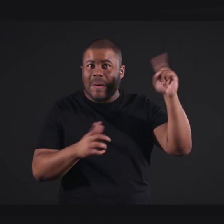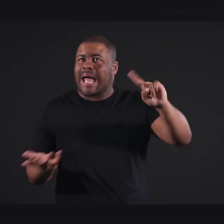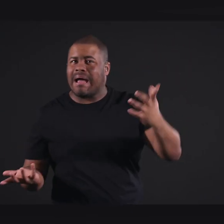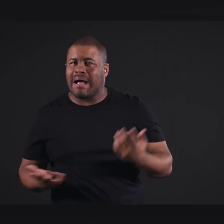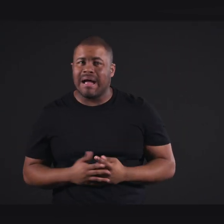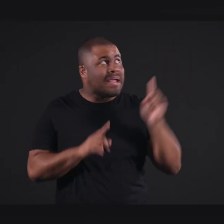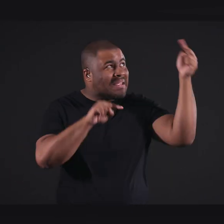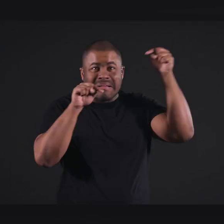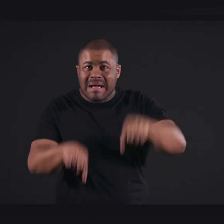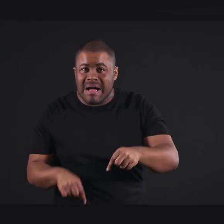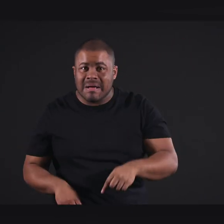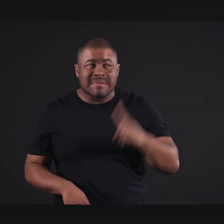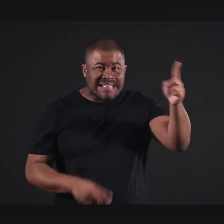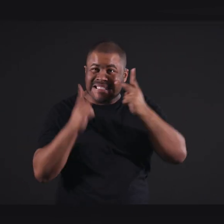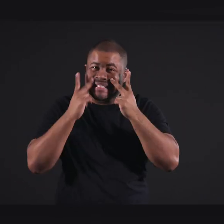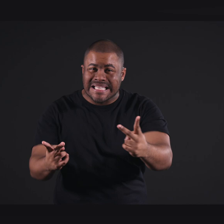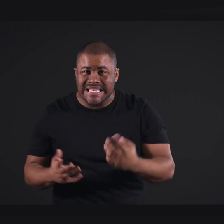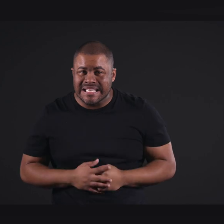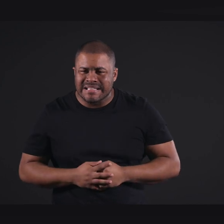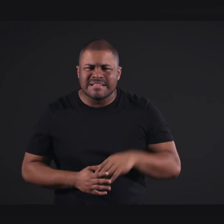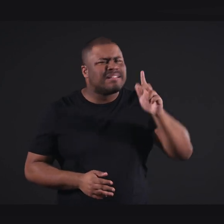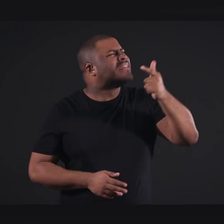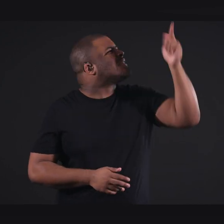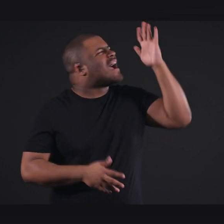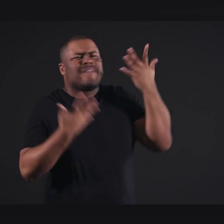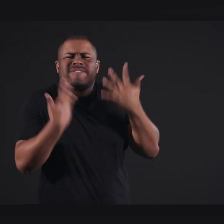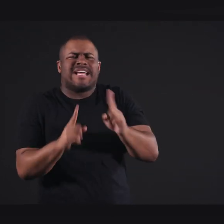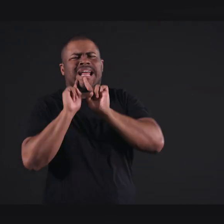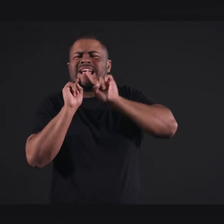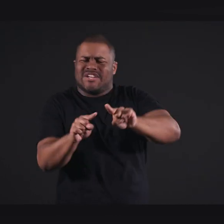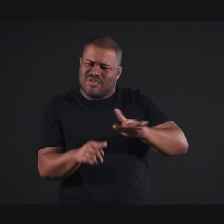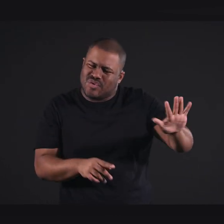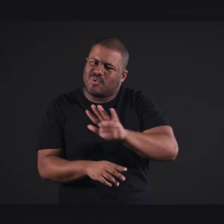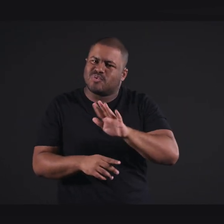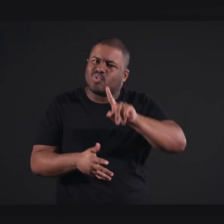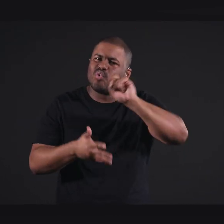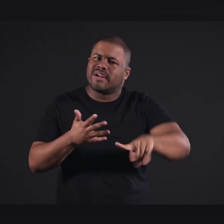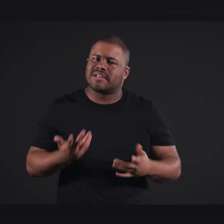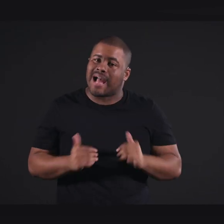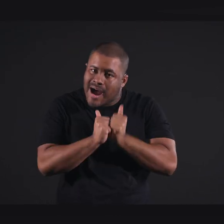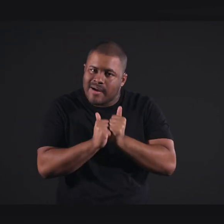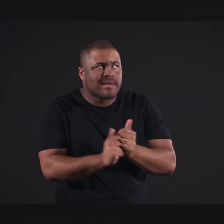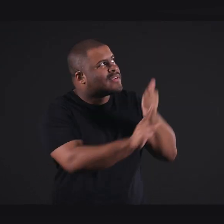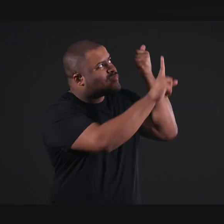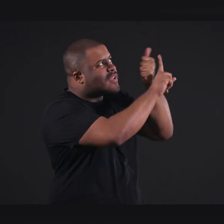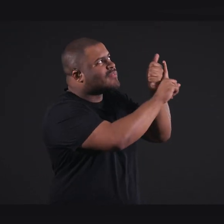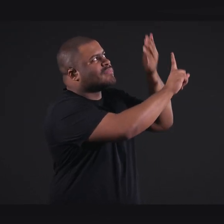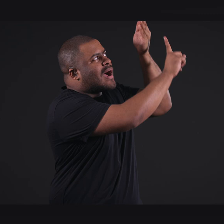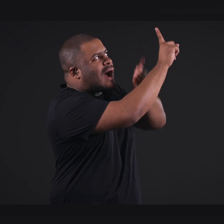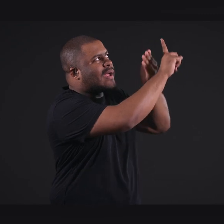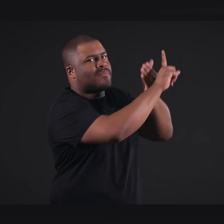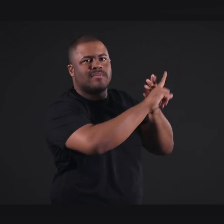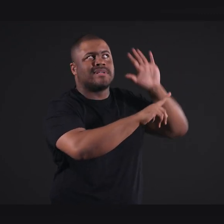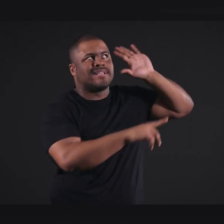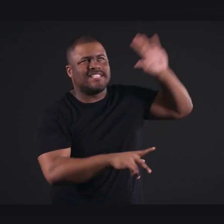will he come, does he see, God was answering all of these by being I Am to his people.